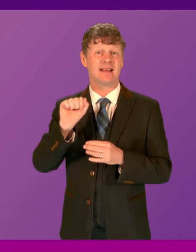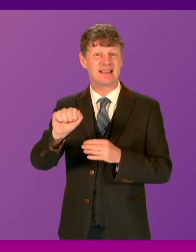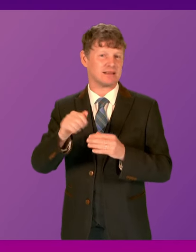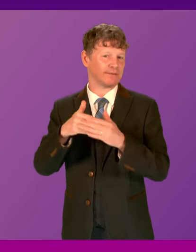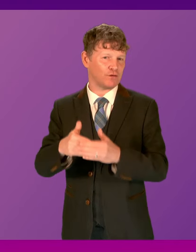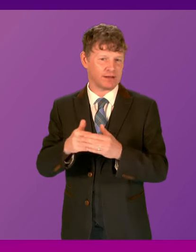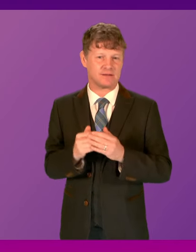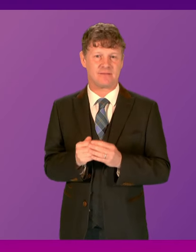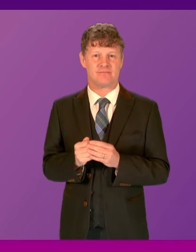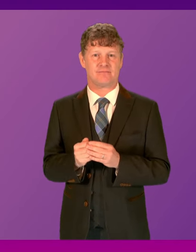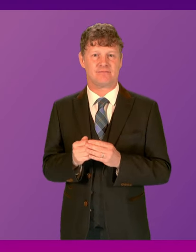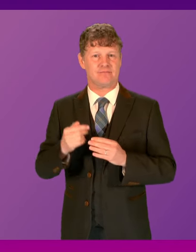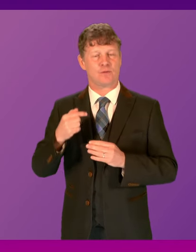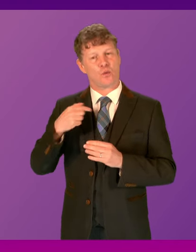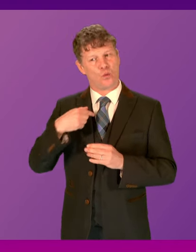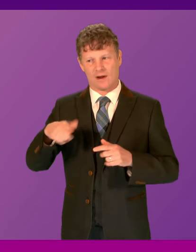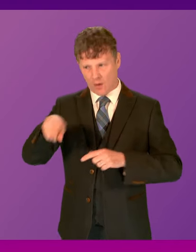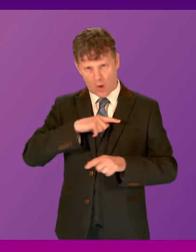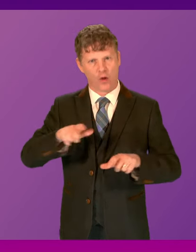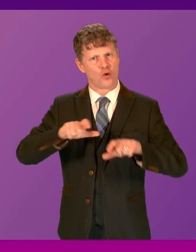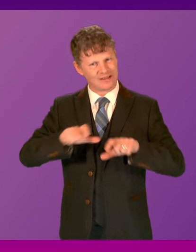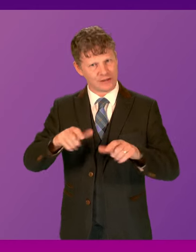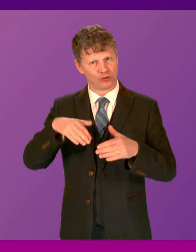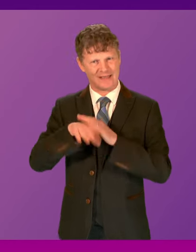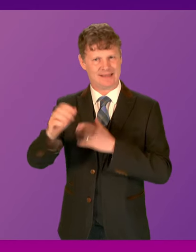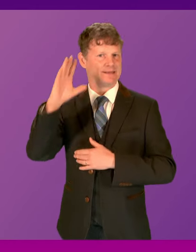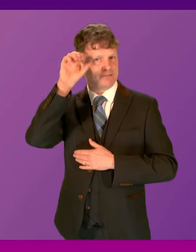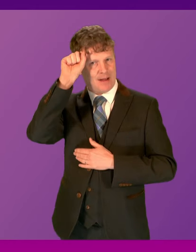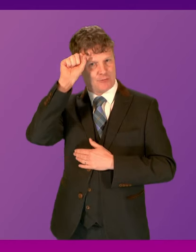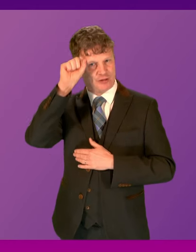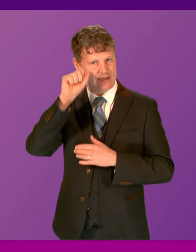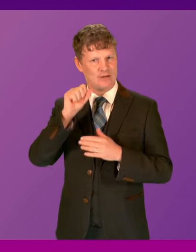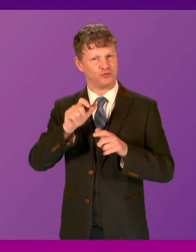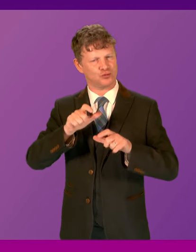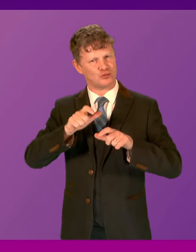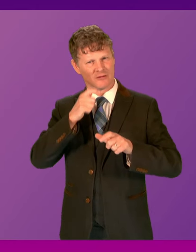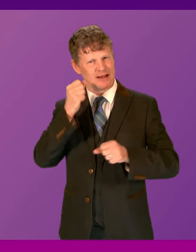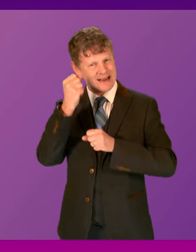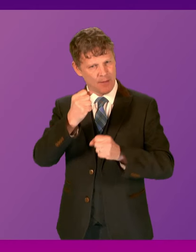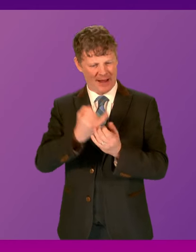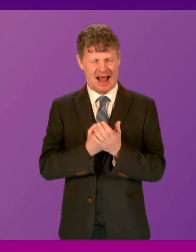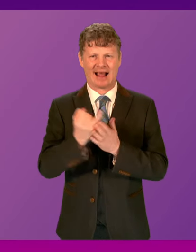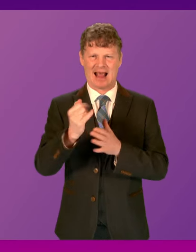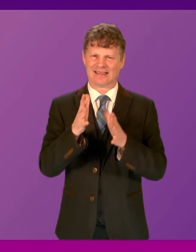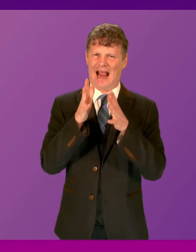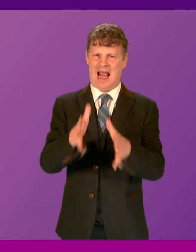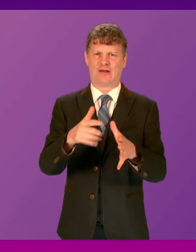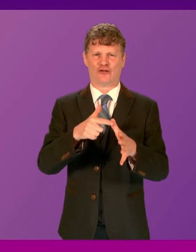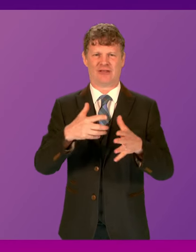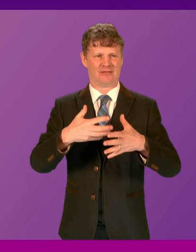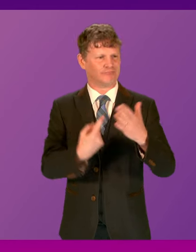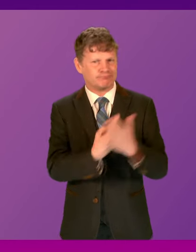we will all continue to campaign against hatred in whatever form it rears its ugly head.